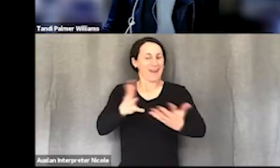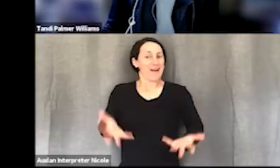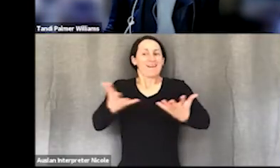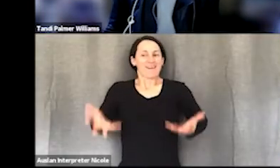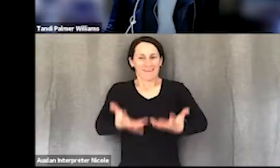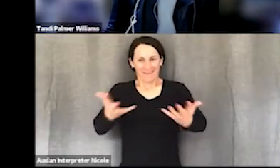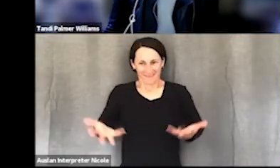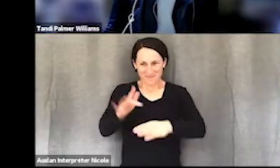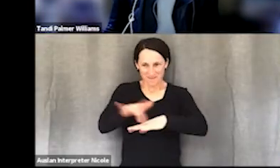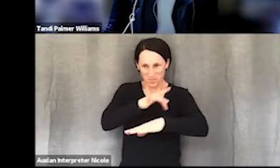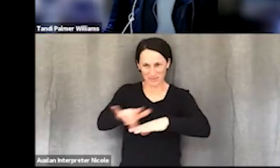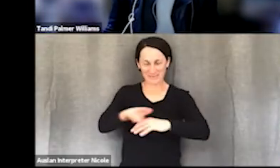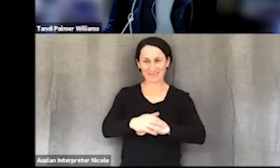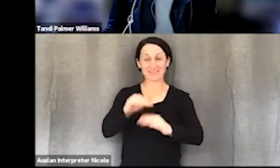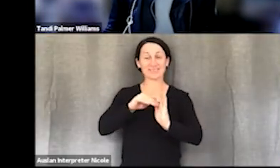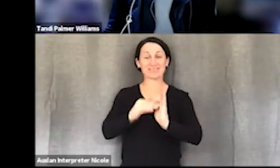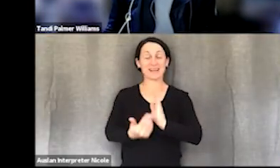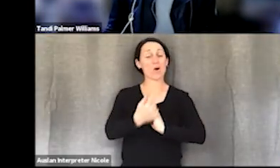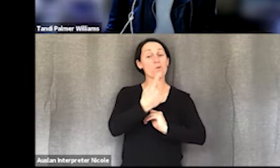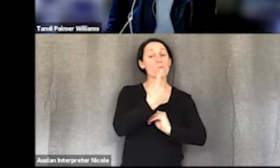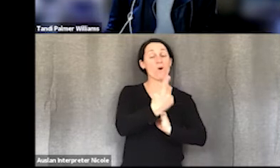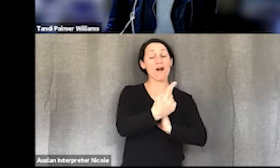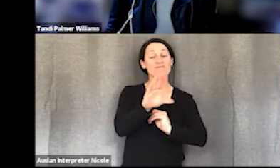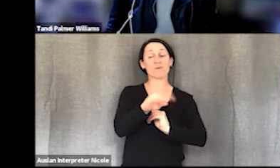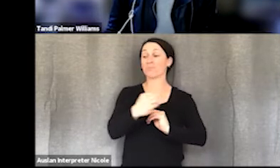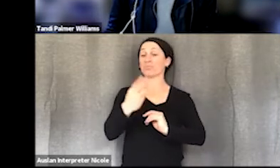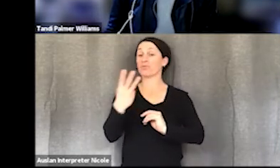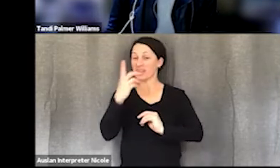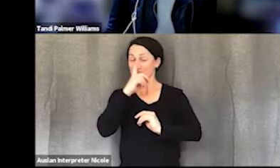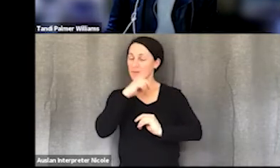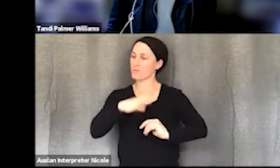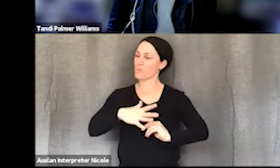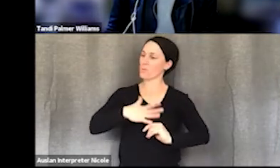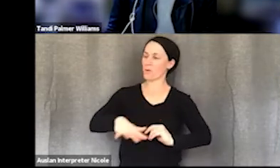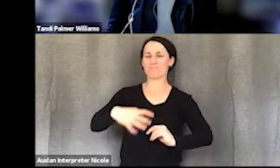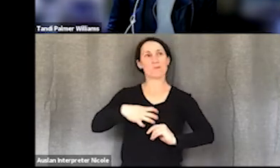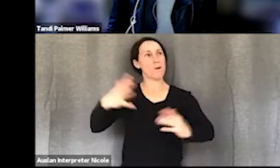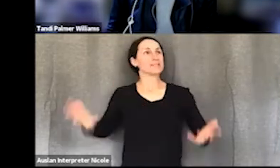Now one in three said they will be more attracted to light-hearted thingings in the next 12 months.